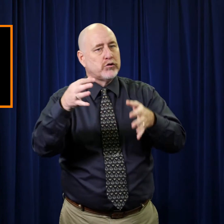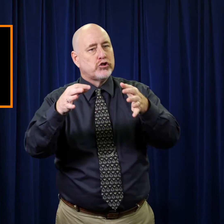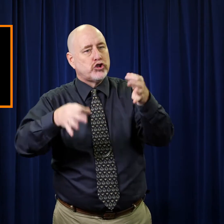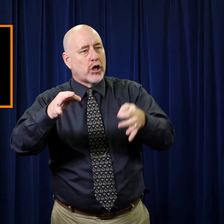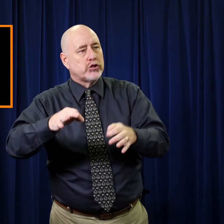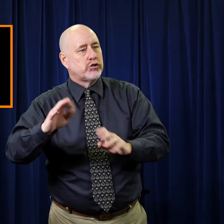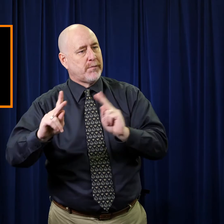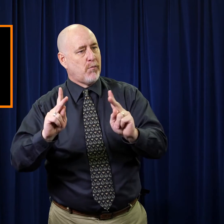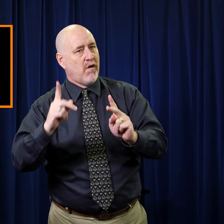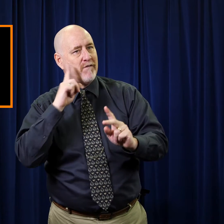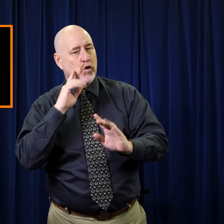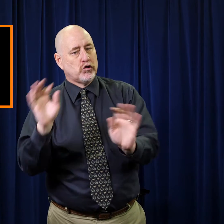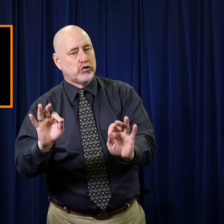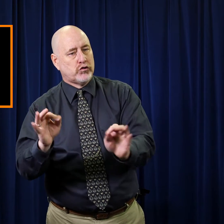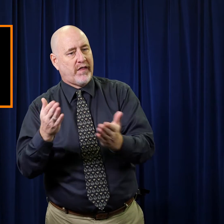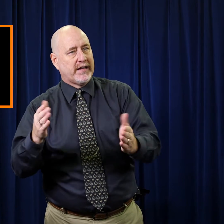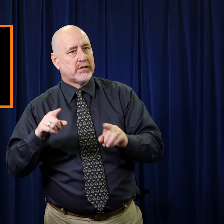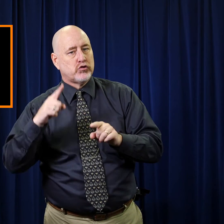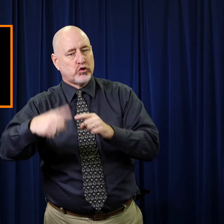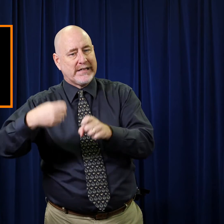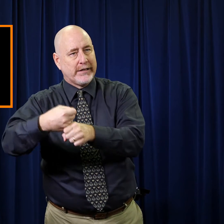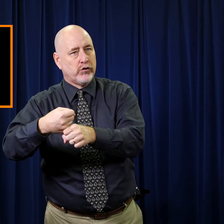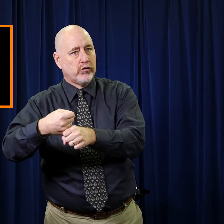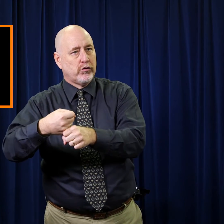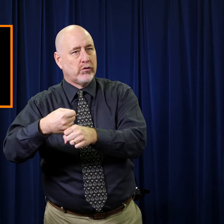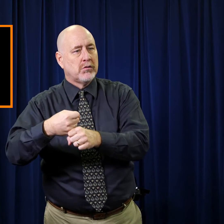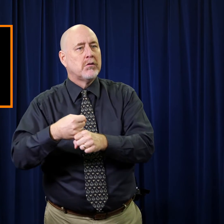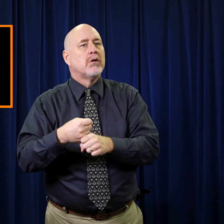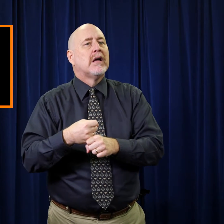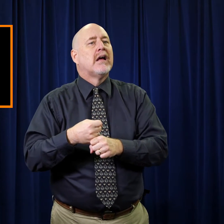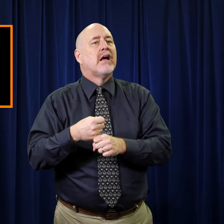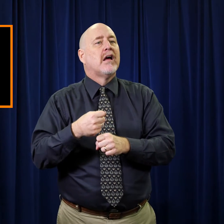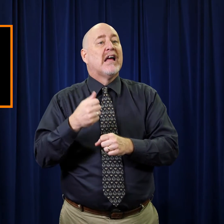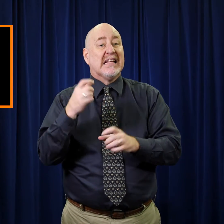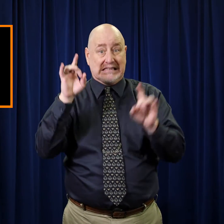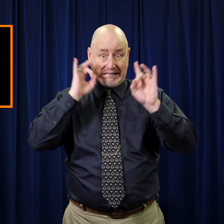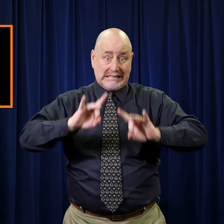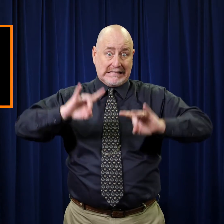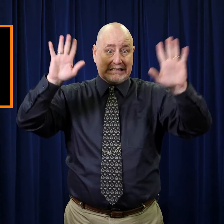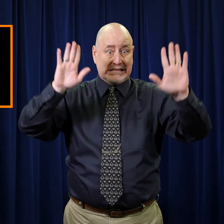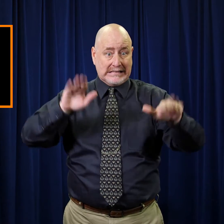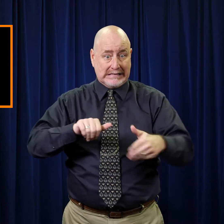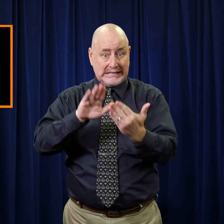let them judge the people at all seasons. And it'll be that every great matter